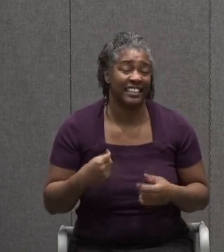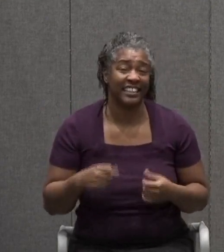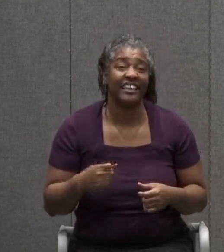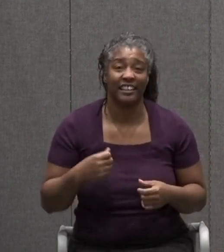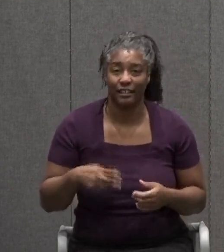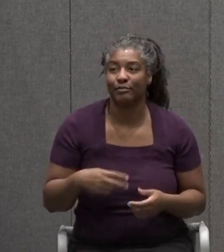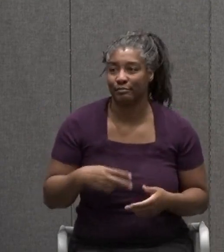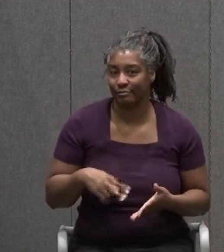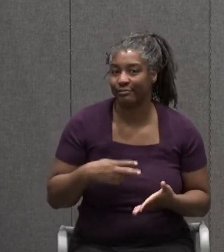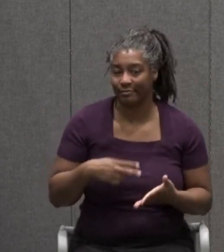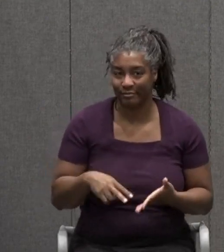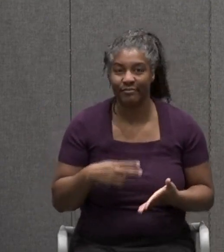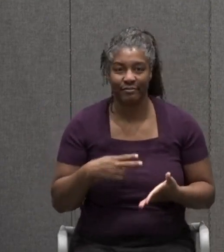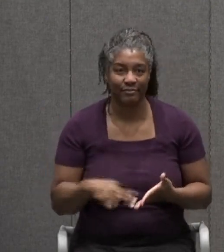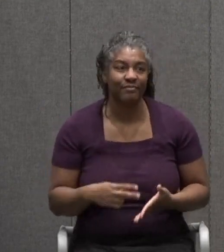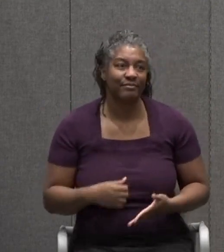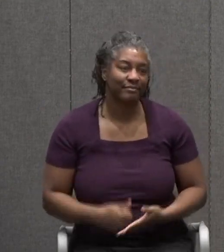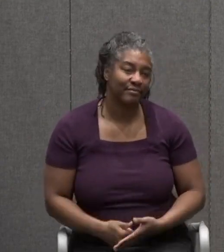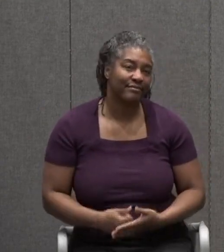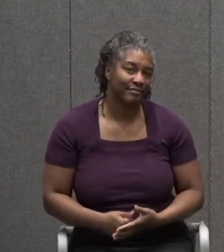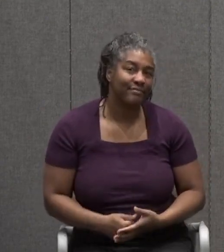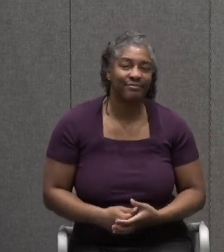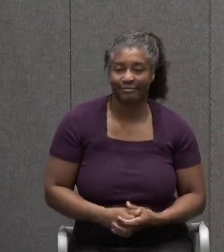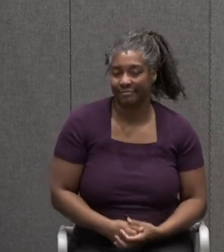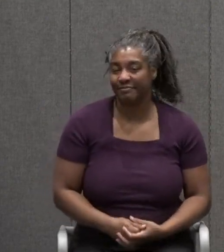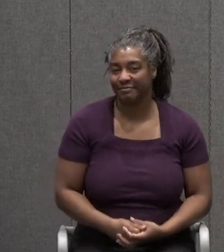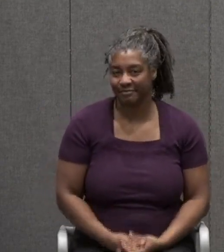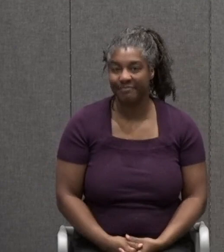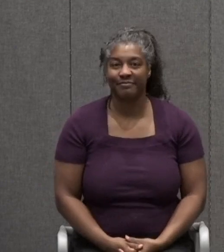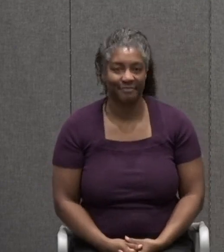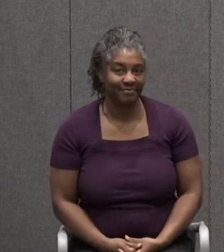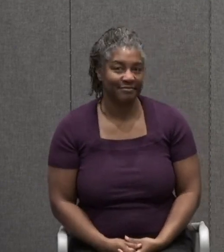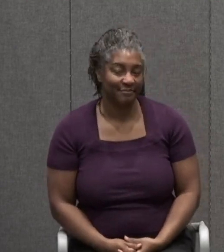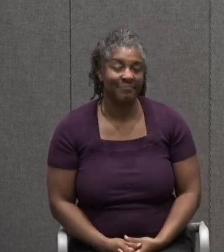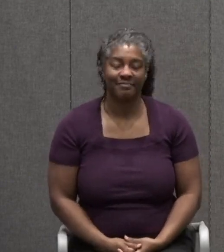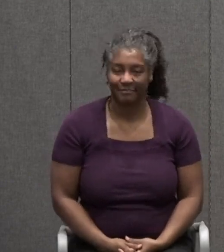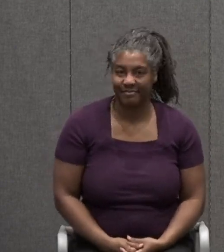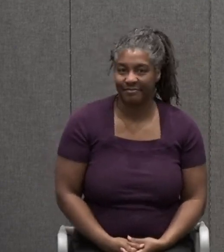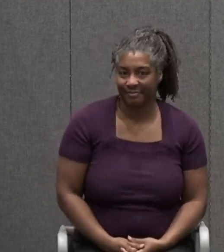Oh, it doesn't matter what you look like so long as you're moving.